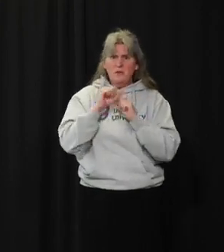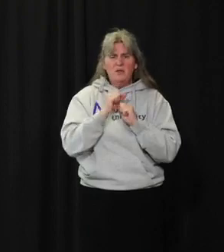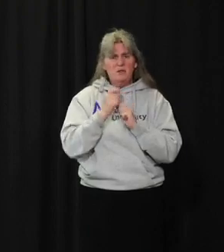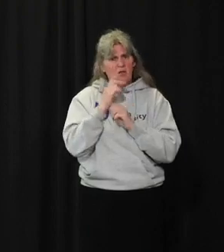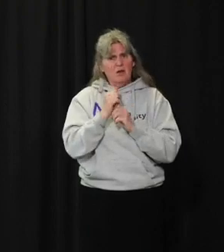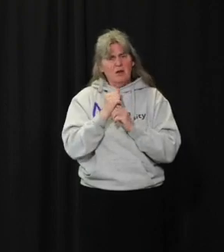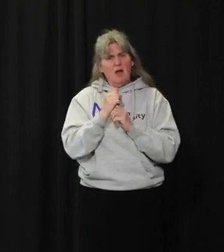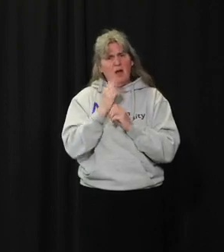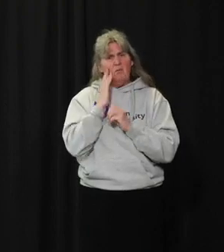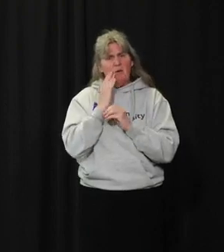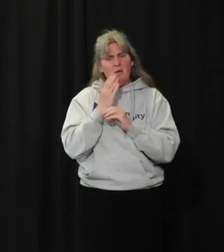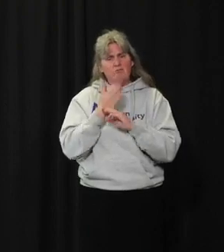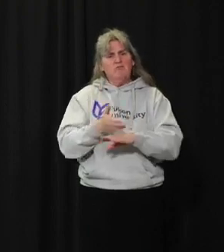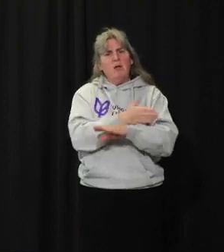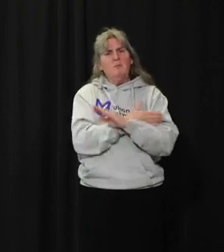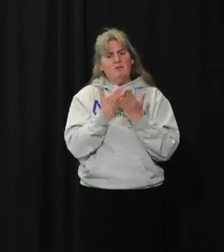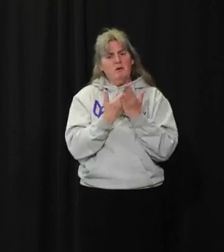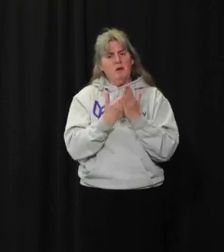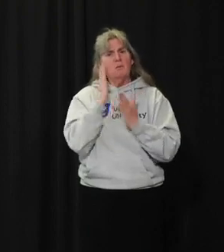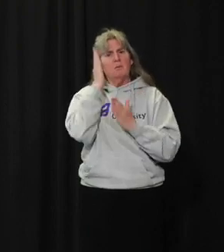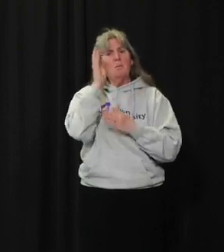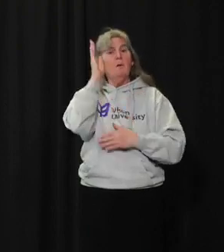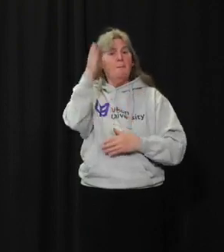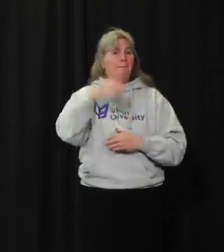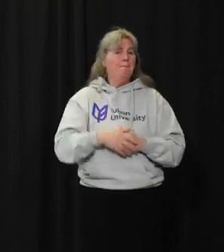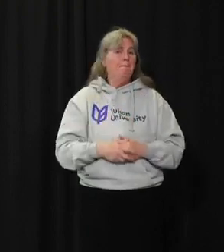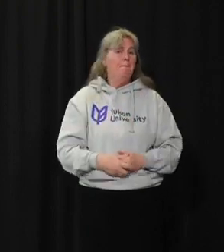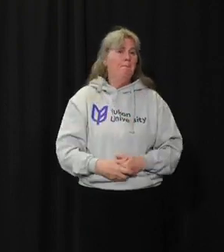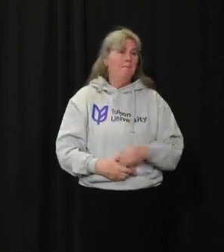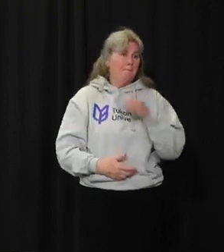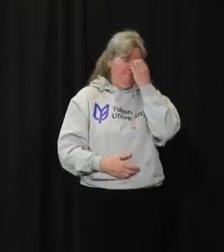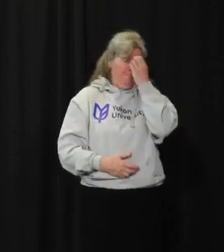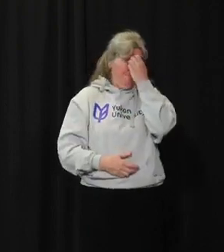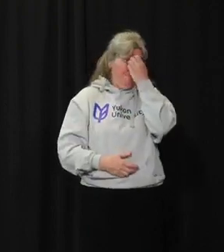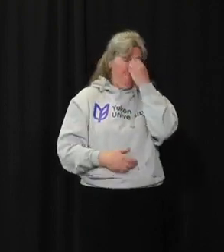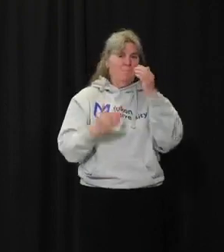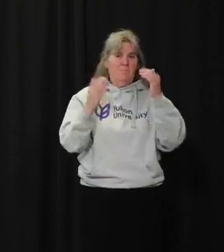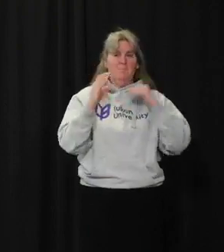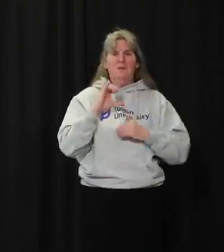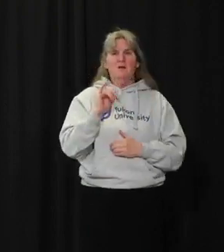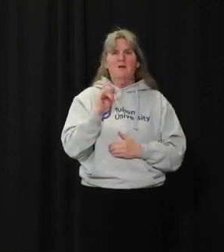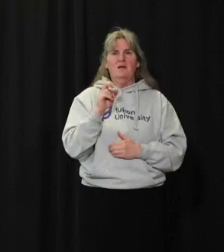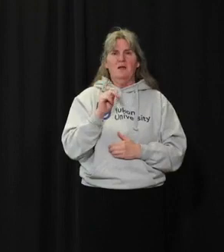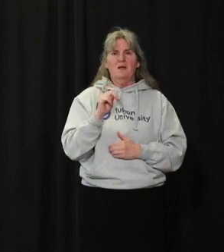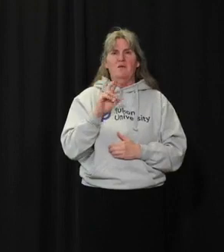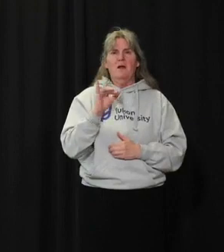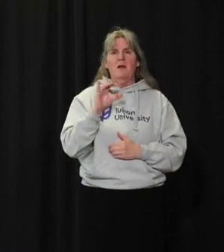why we're in this together, we are going to get to the right place in our economy. We will move now to